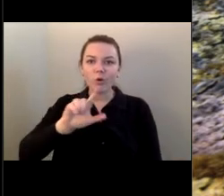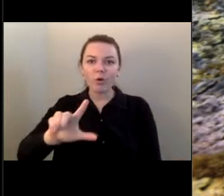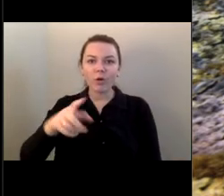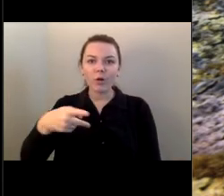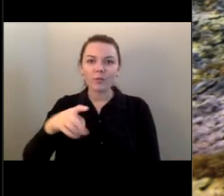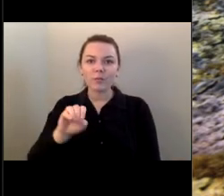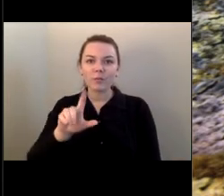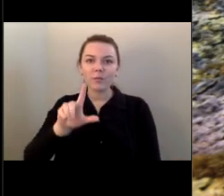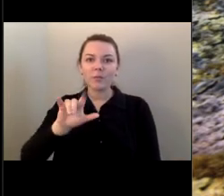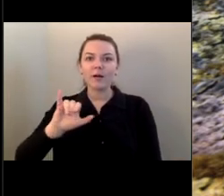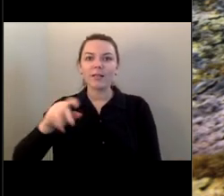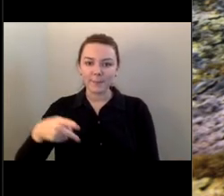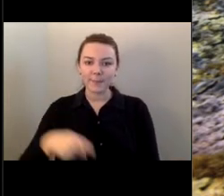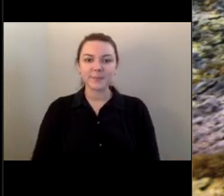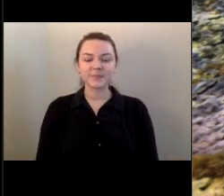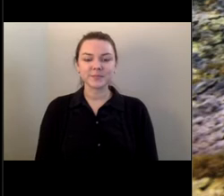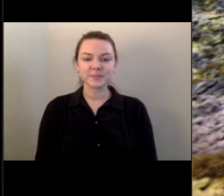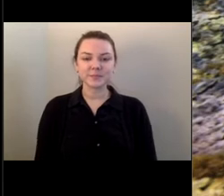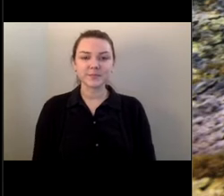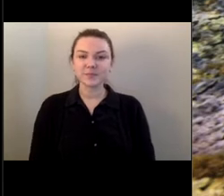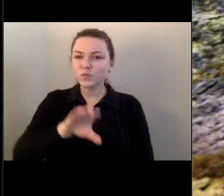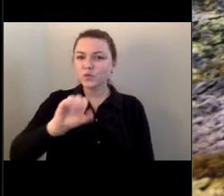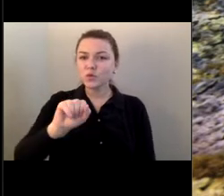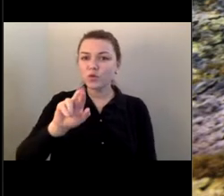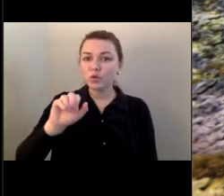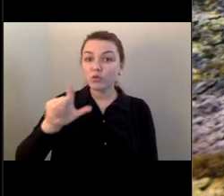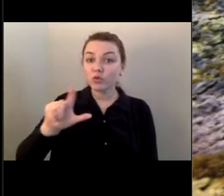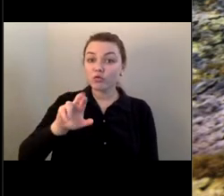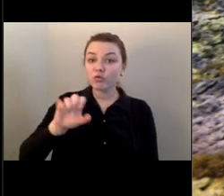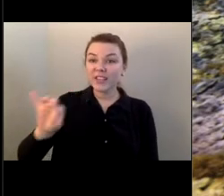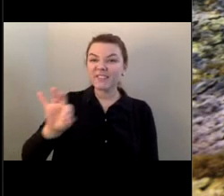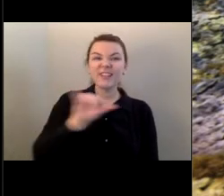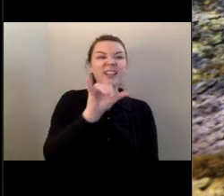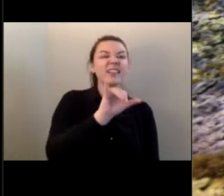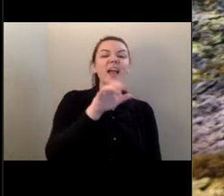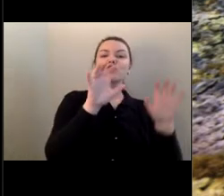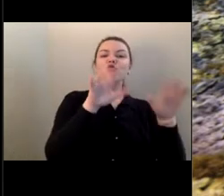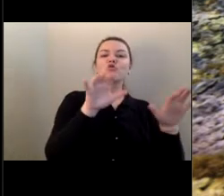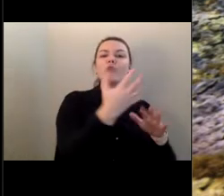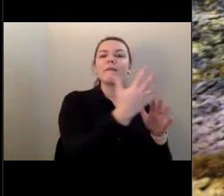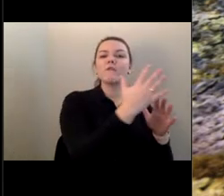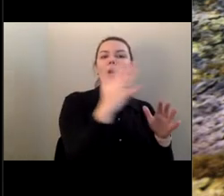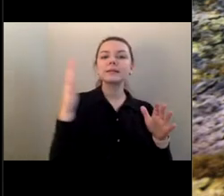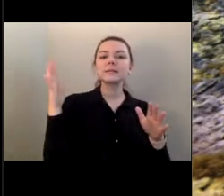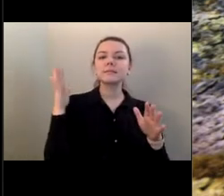So coral reefs are like the rain forest of the ocean. Similar to the rain forest,